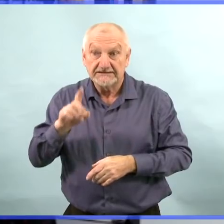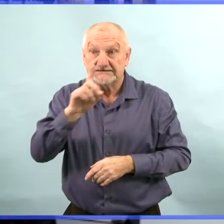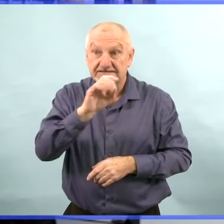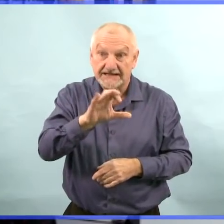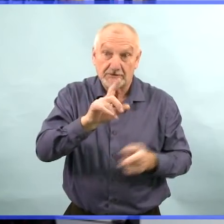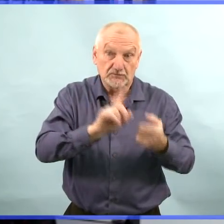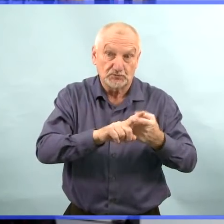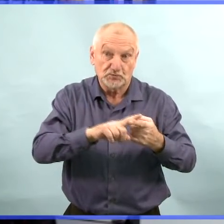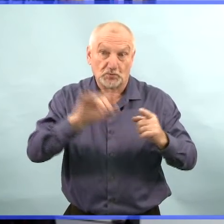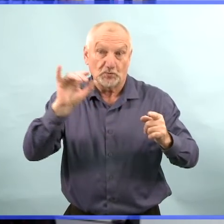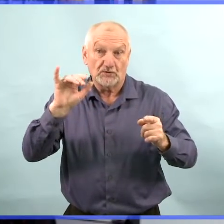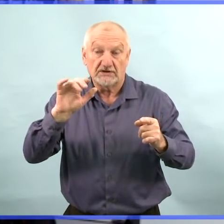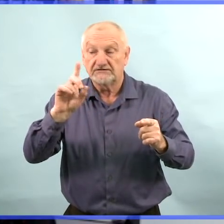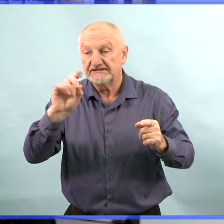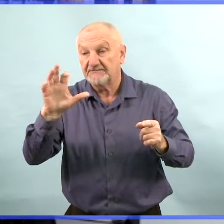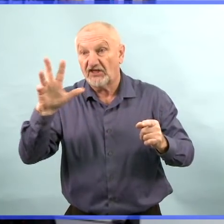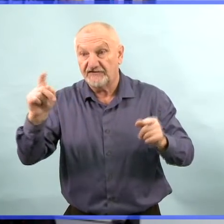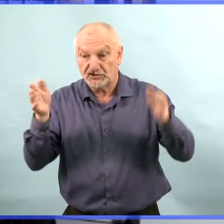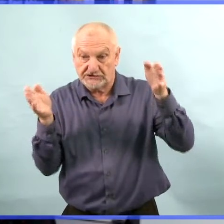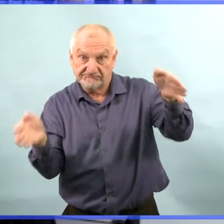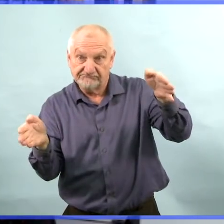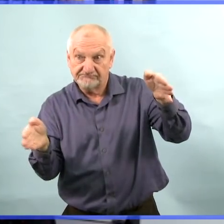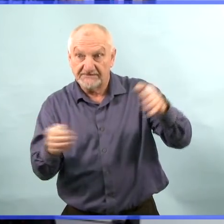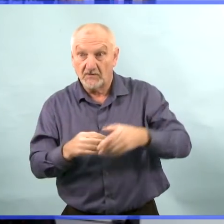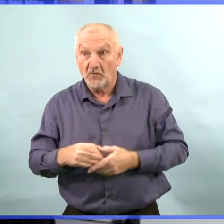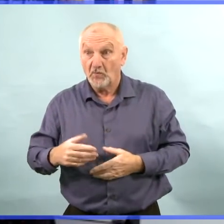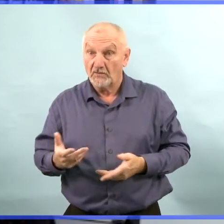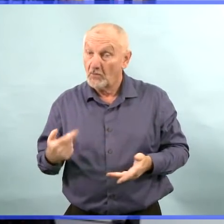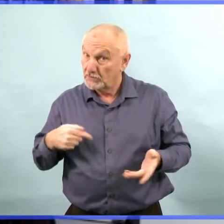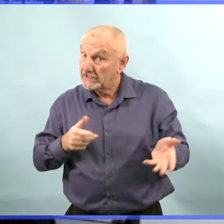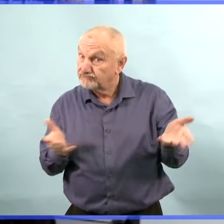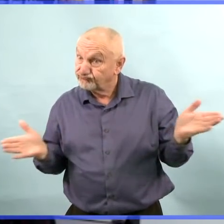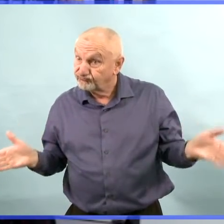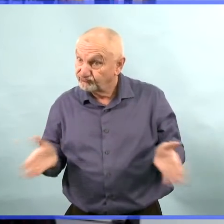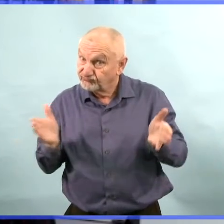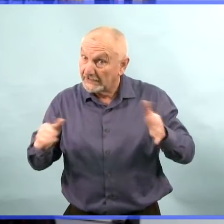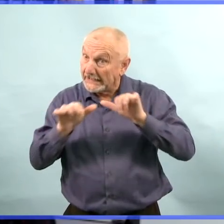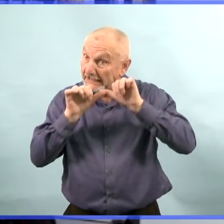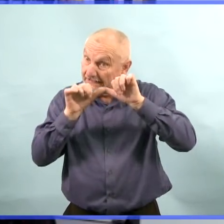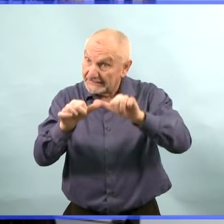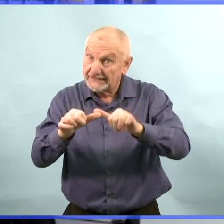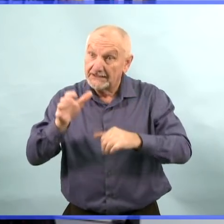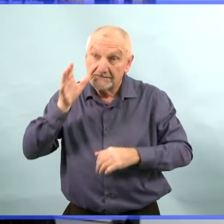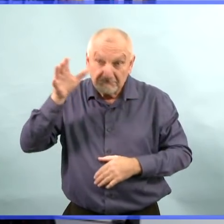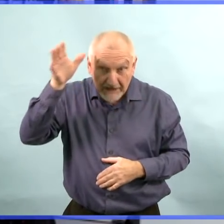continue to make appointments as we approach the holiday season and we know that these numbers uh